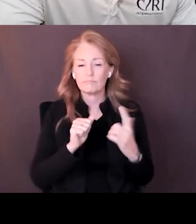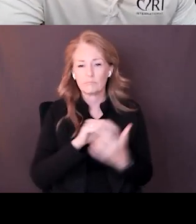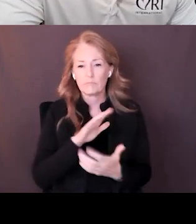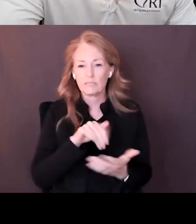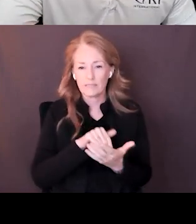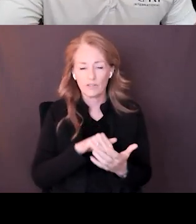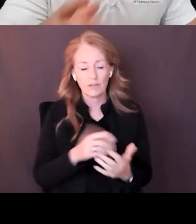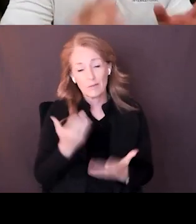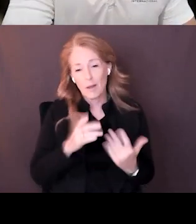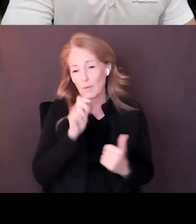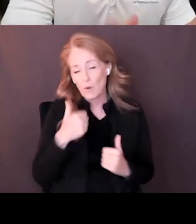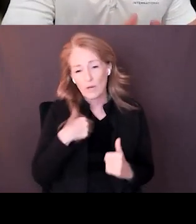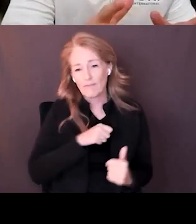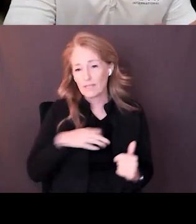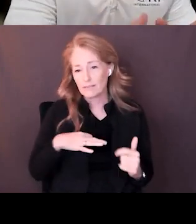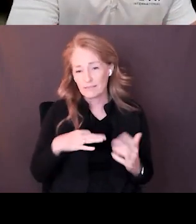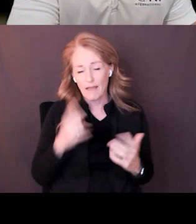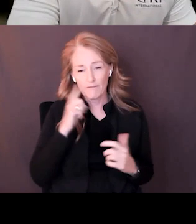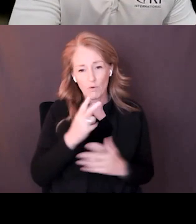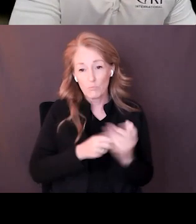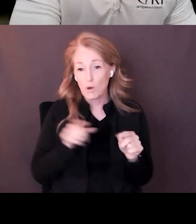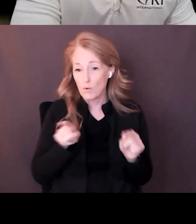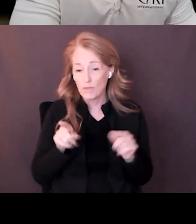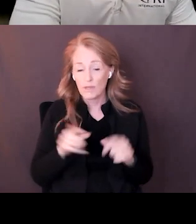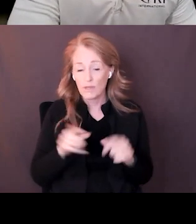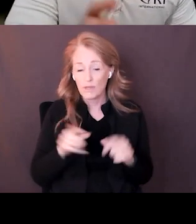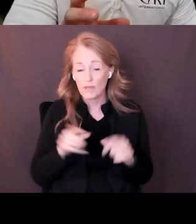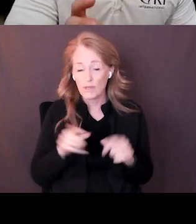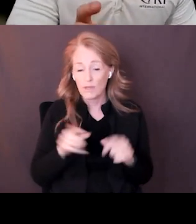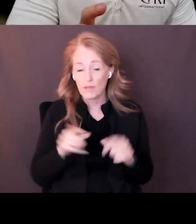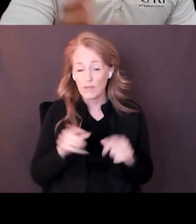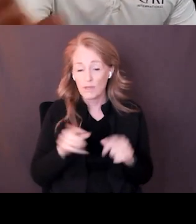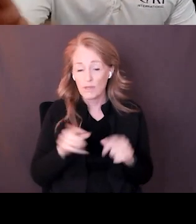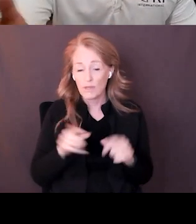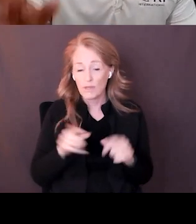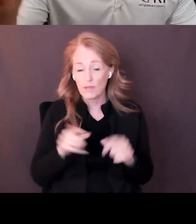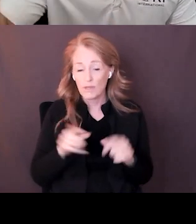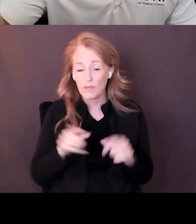IF WE HAVE SHARES FOR THIS OVER 24-HOUR AND EVERYONE OVER GETS IS